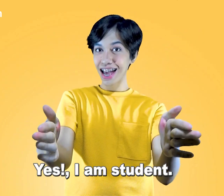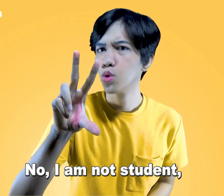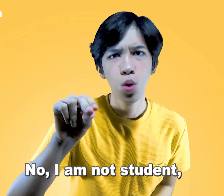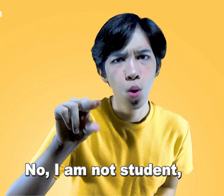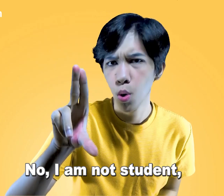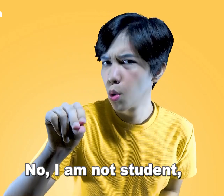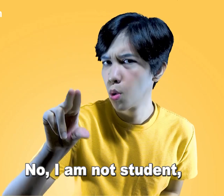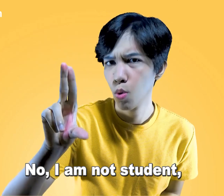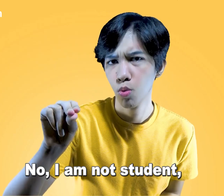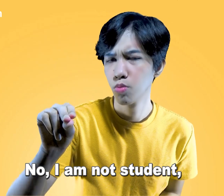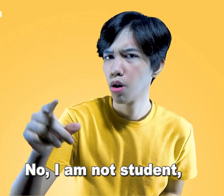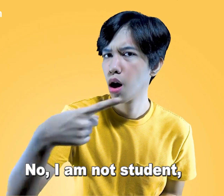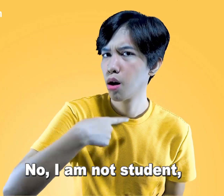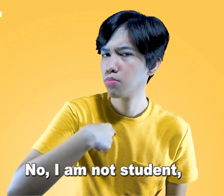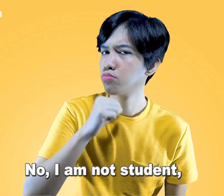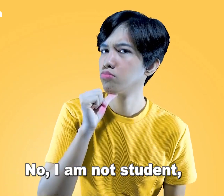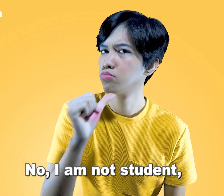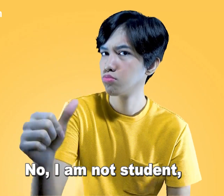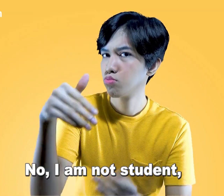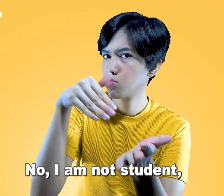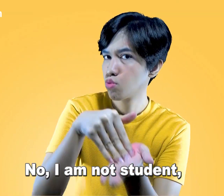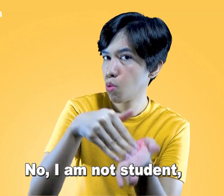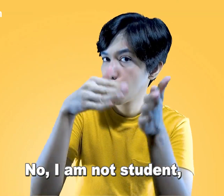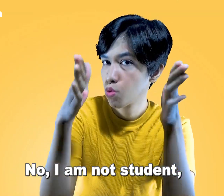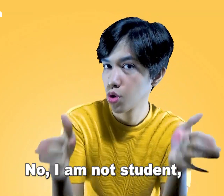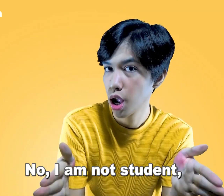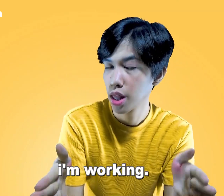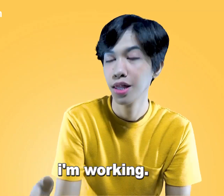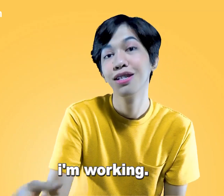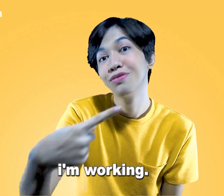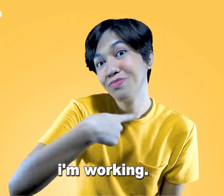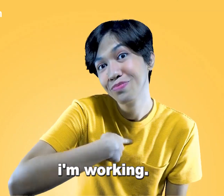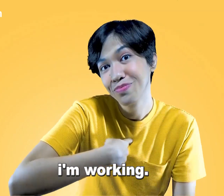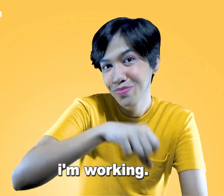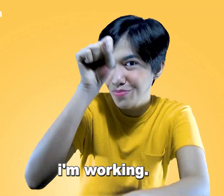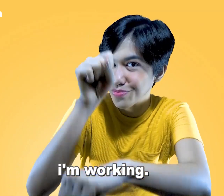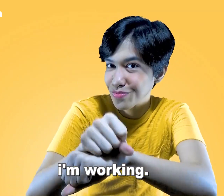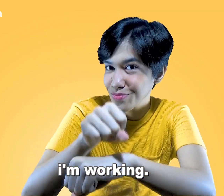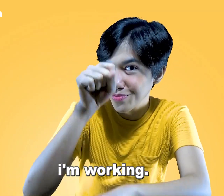No, I am not student, I'm woriking